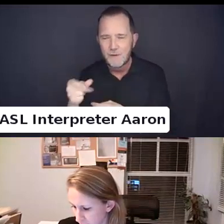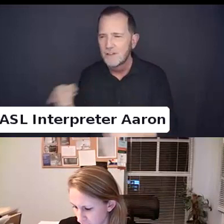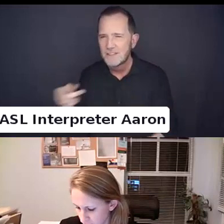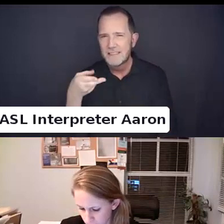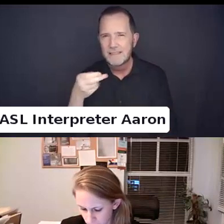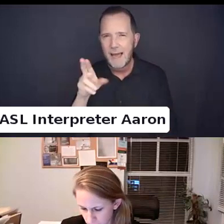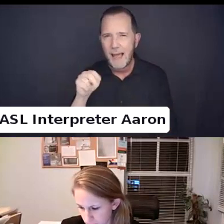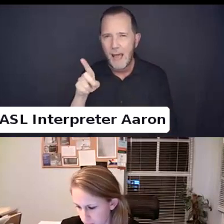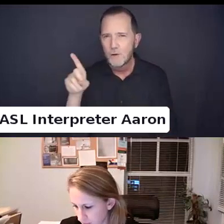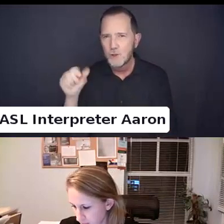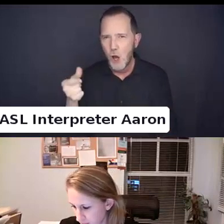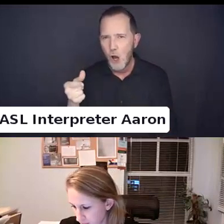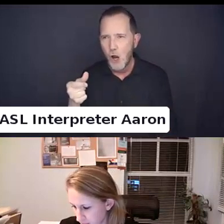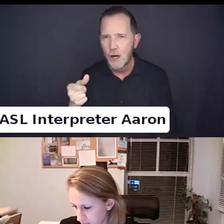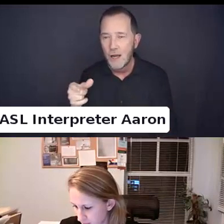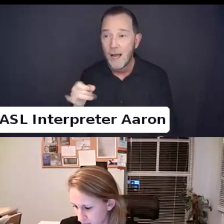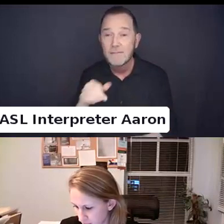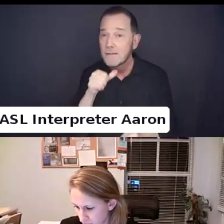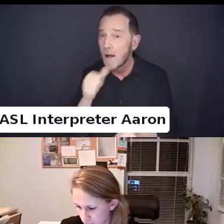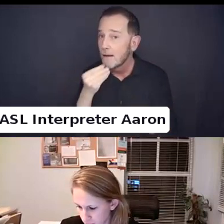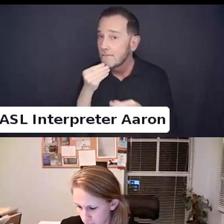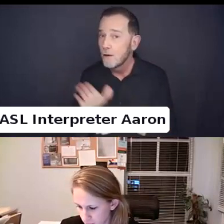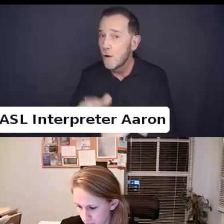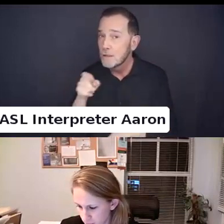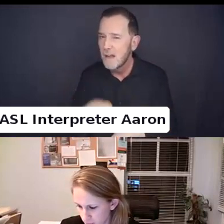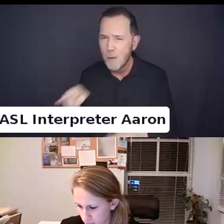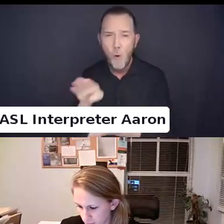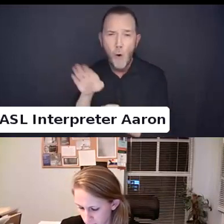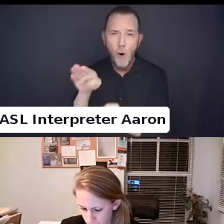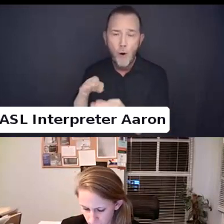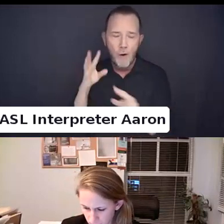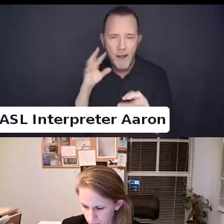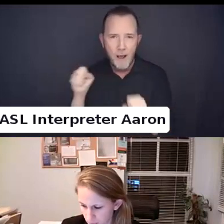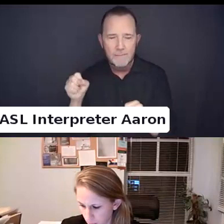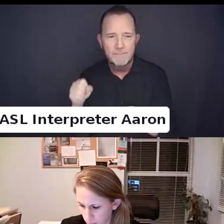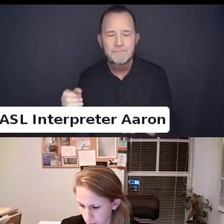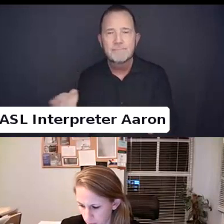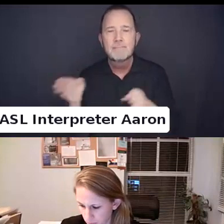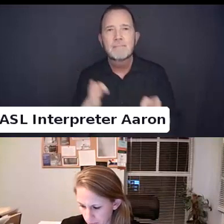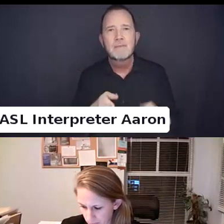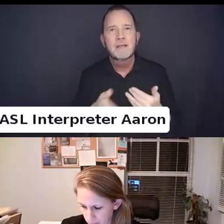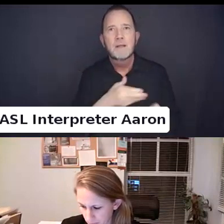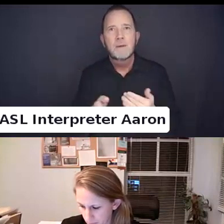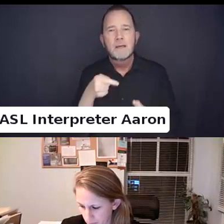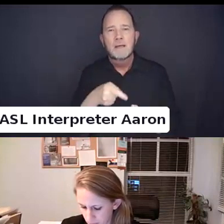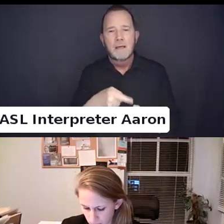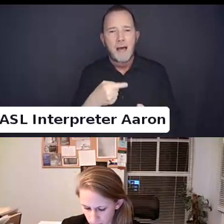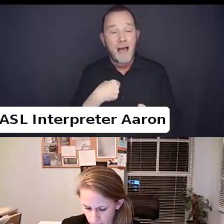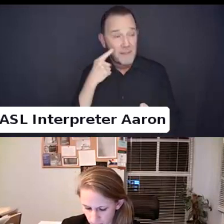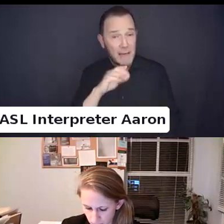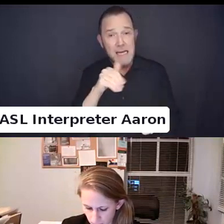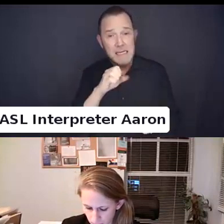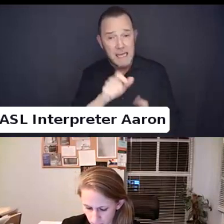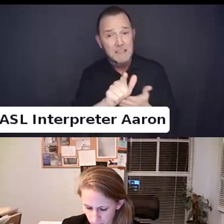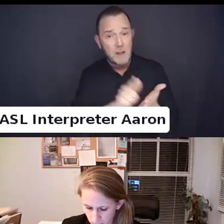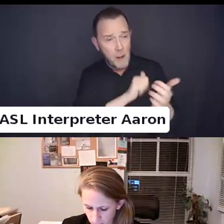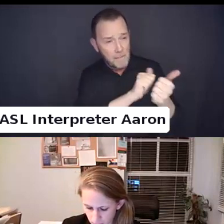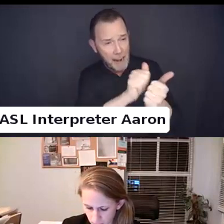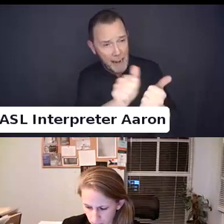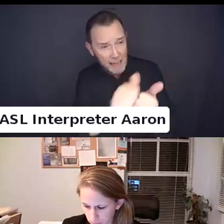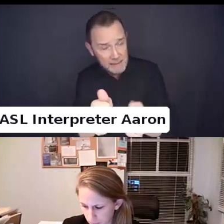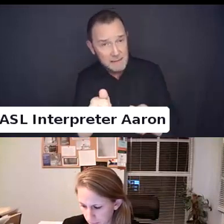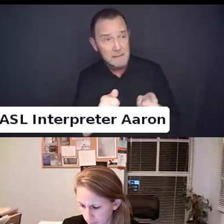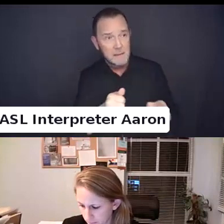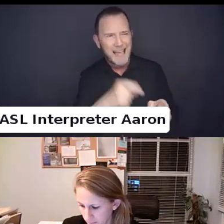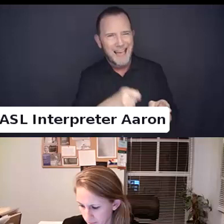But what I would say is that people with intellectual and developmental disabilities have access